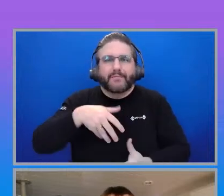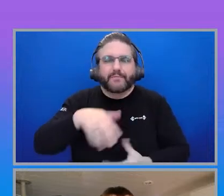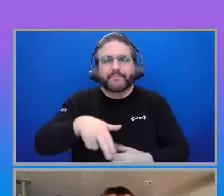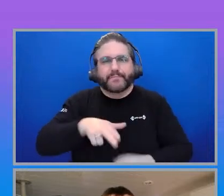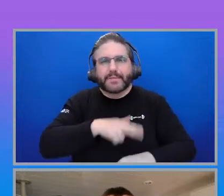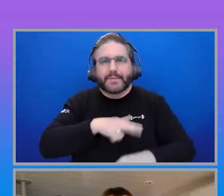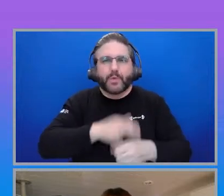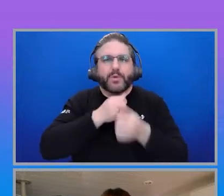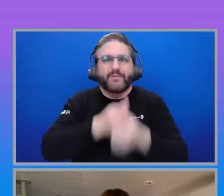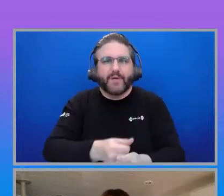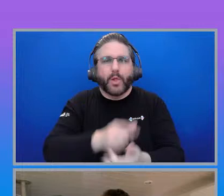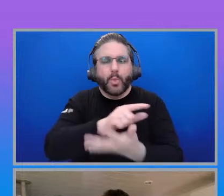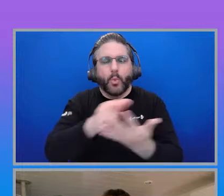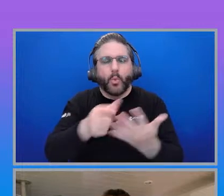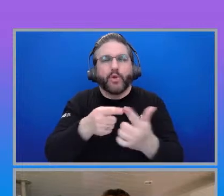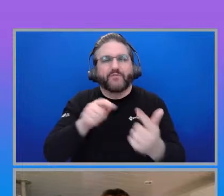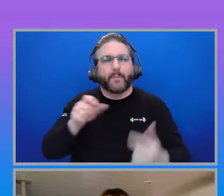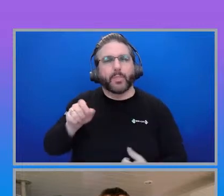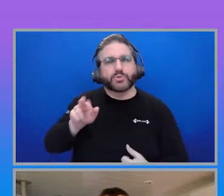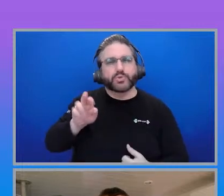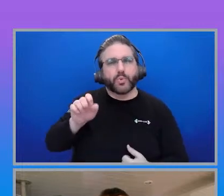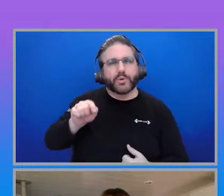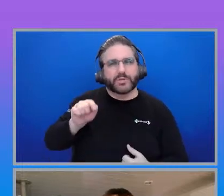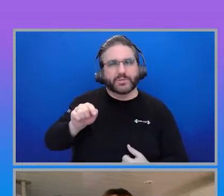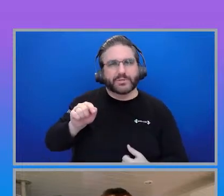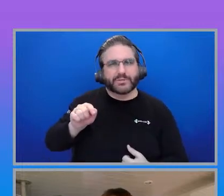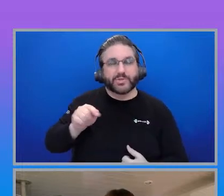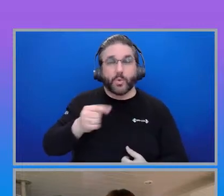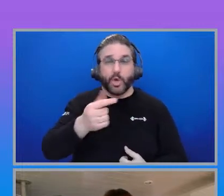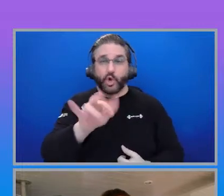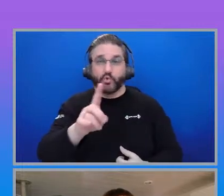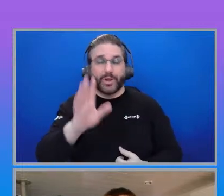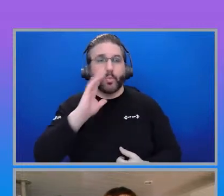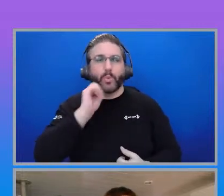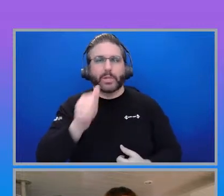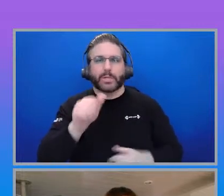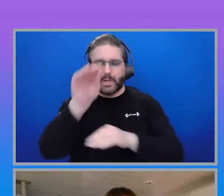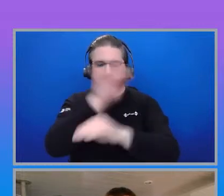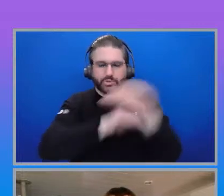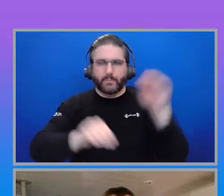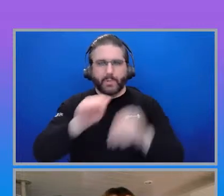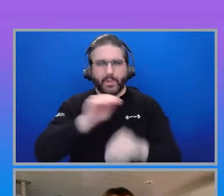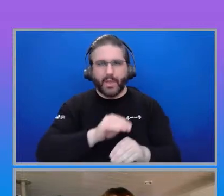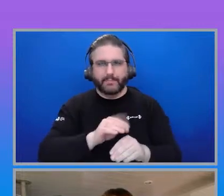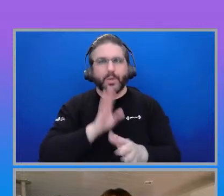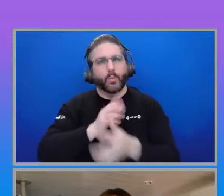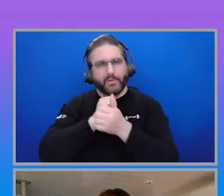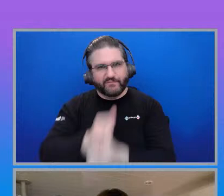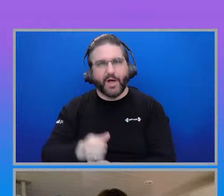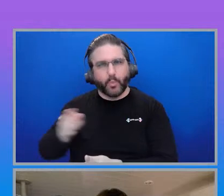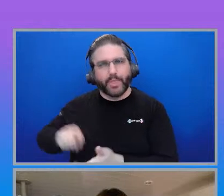will keep things in the order that they are in the source. So grid doesn't do anything by